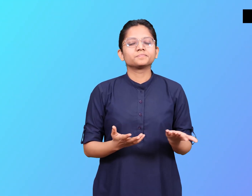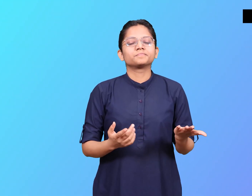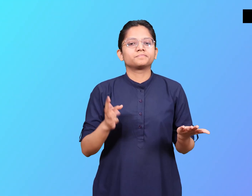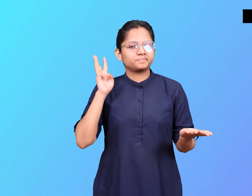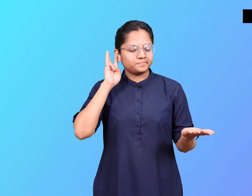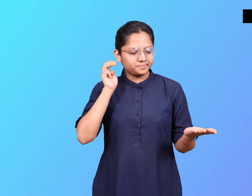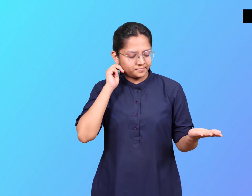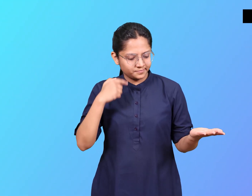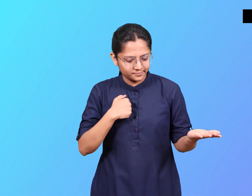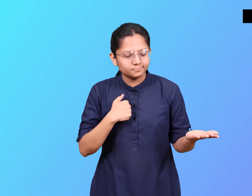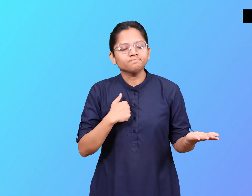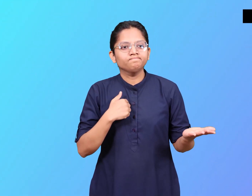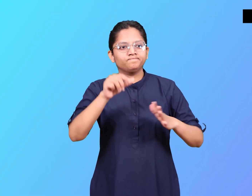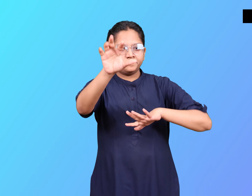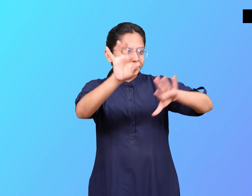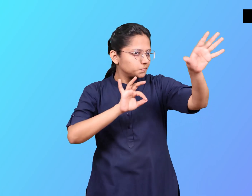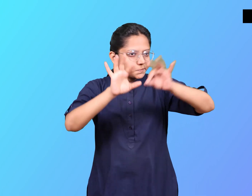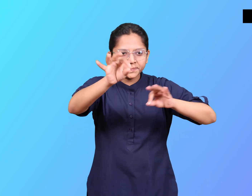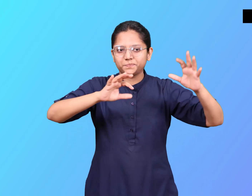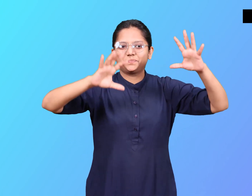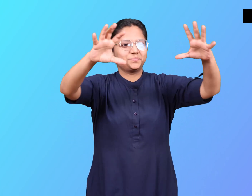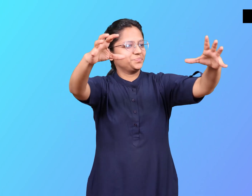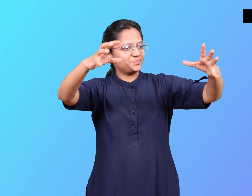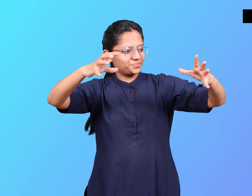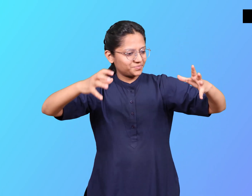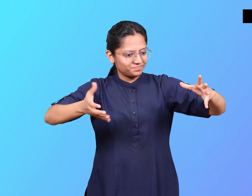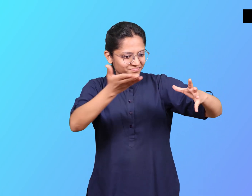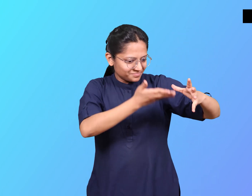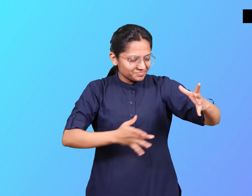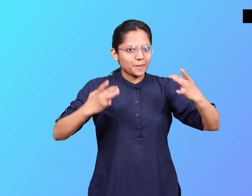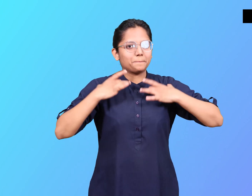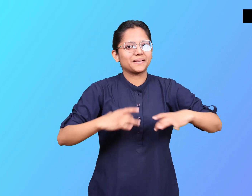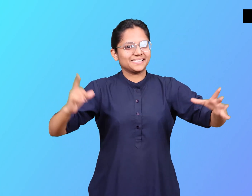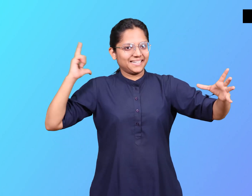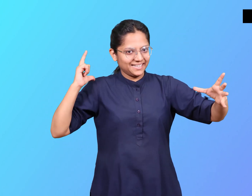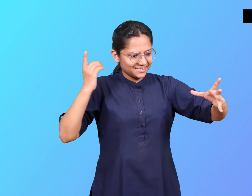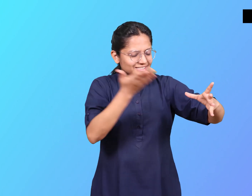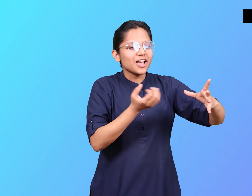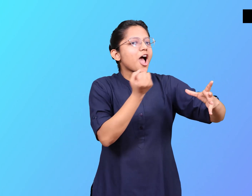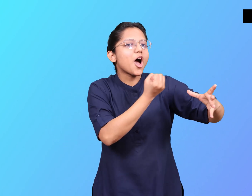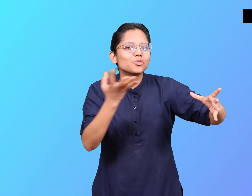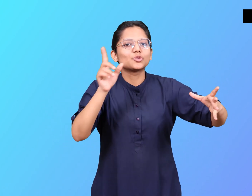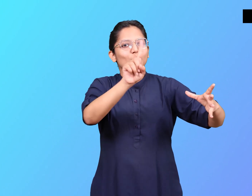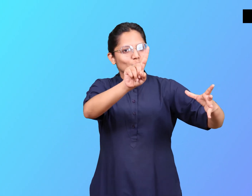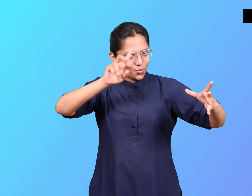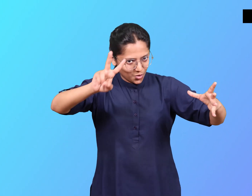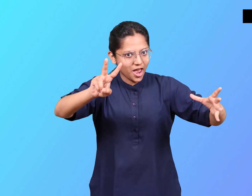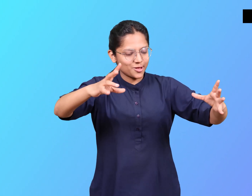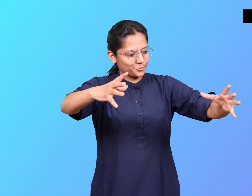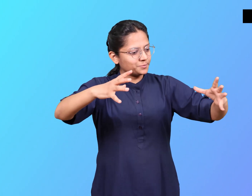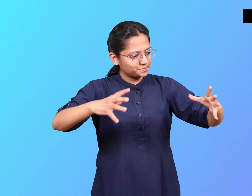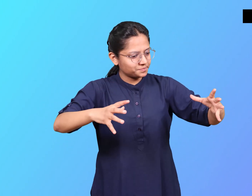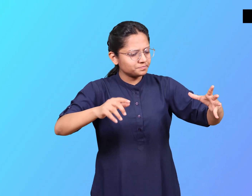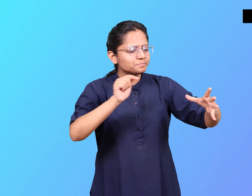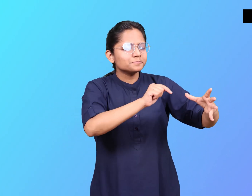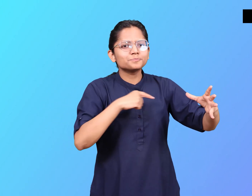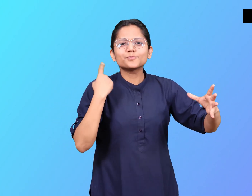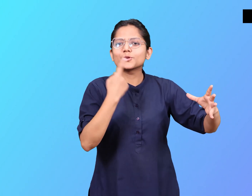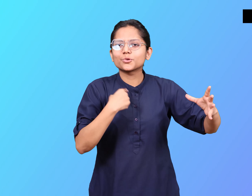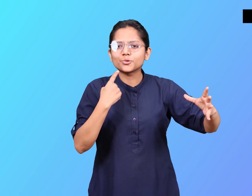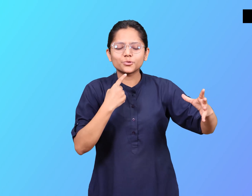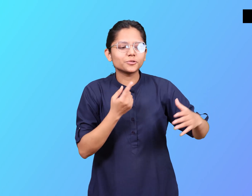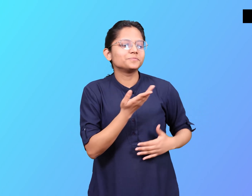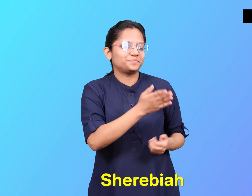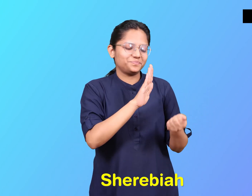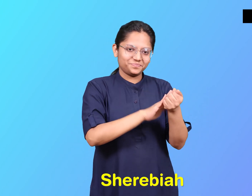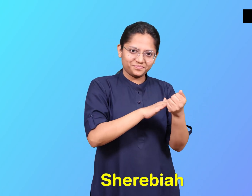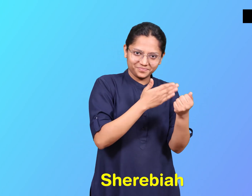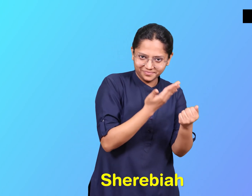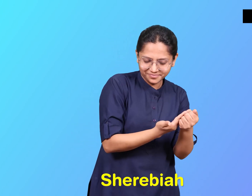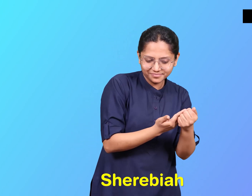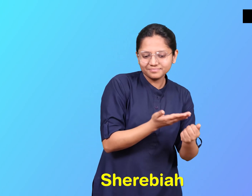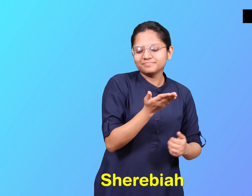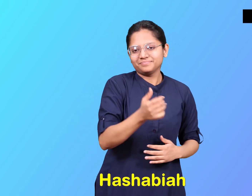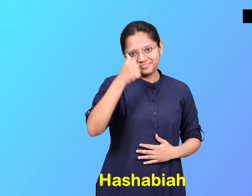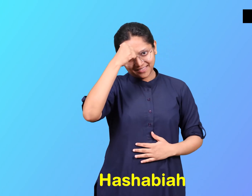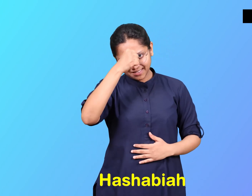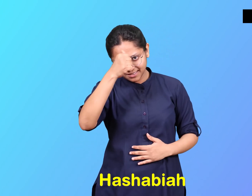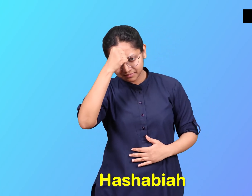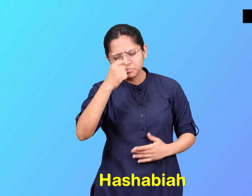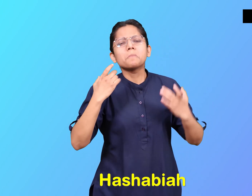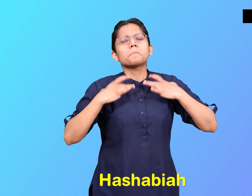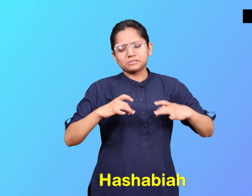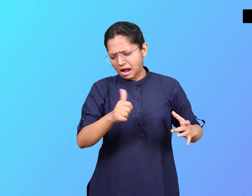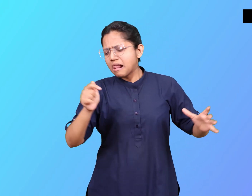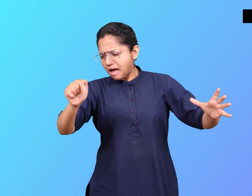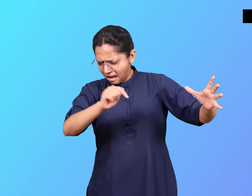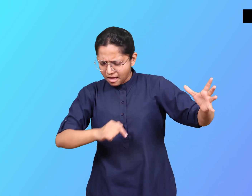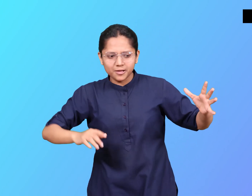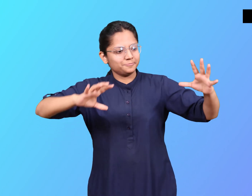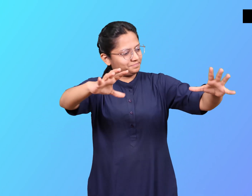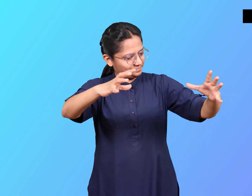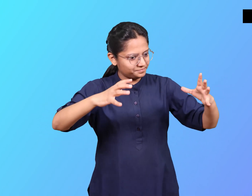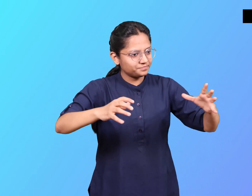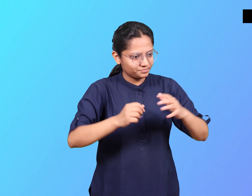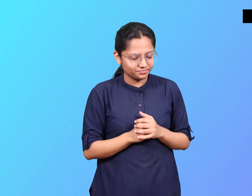Then I chose twelve of the priests who were leaders. I chose Sherebiah, Hashabiah and ten other priests.